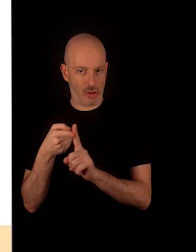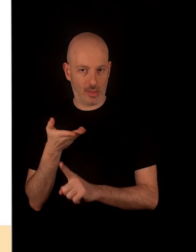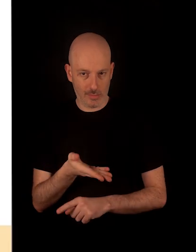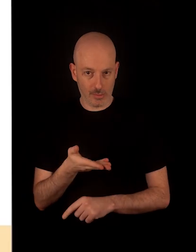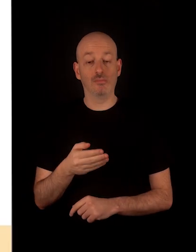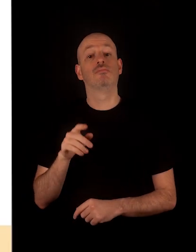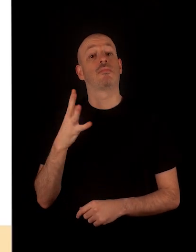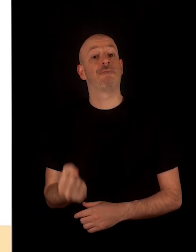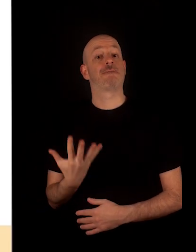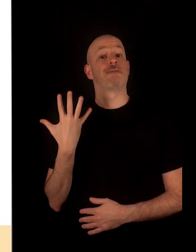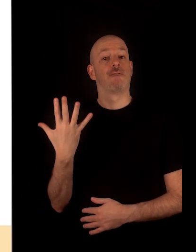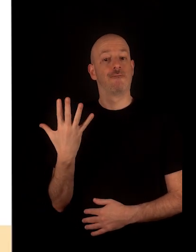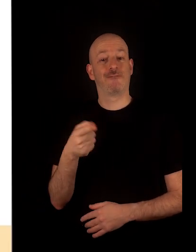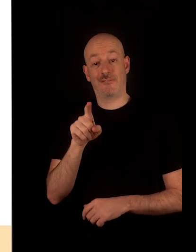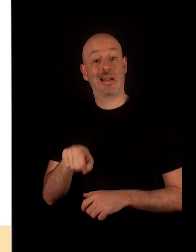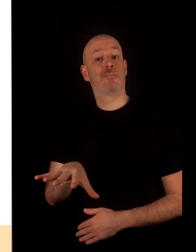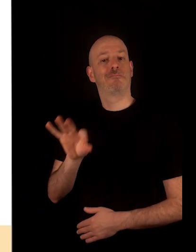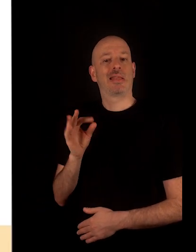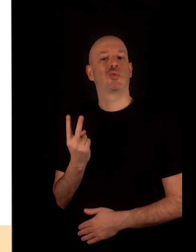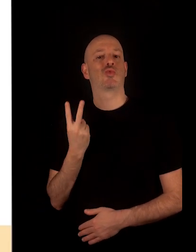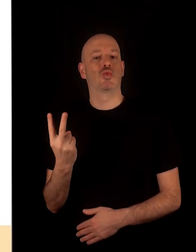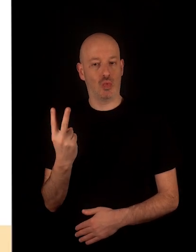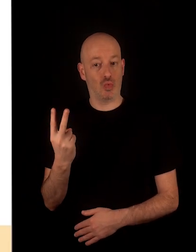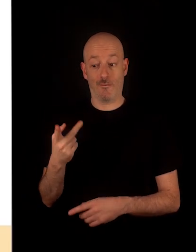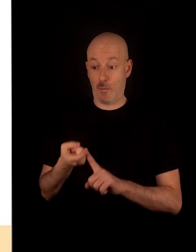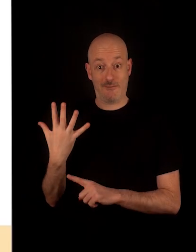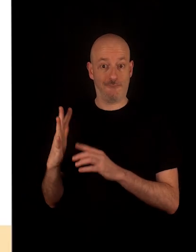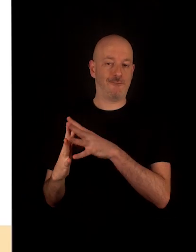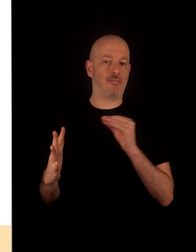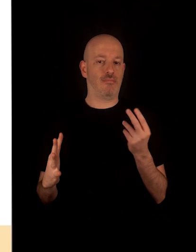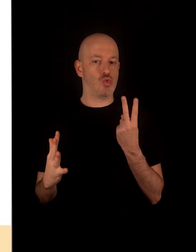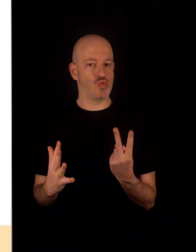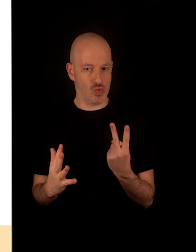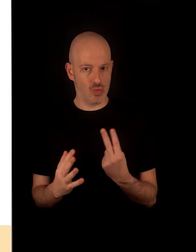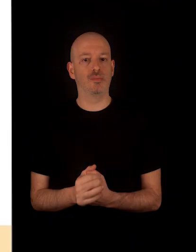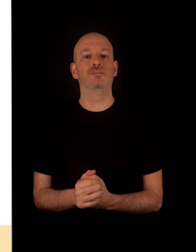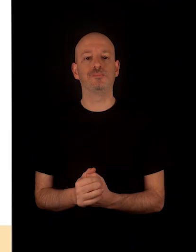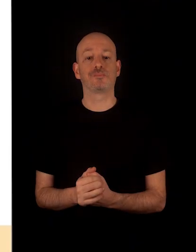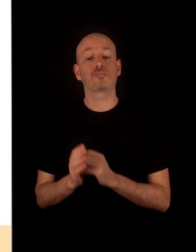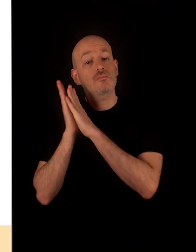I will give more information about the info card later in this presentation. And then very, very important.